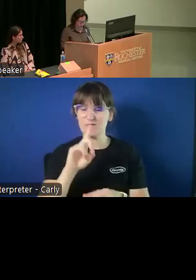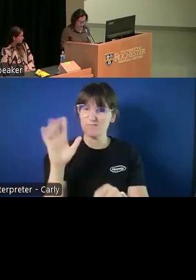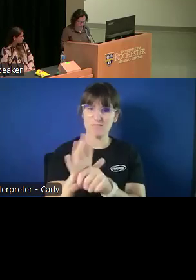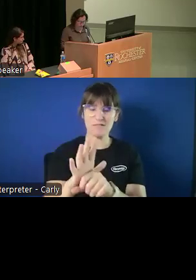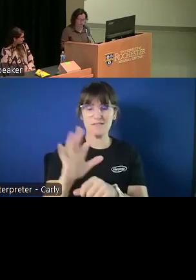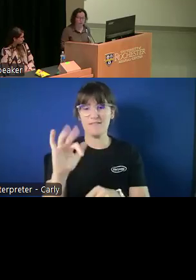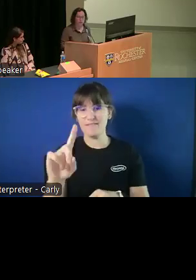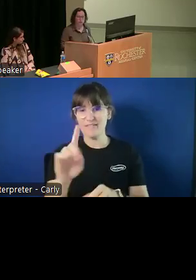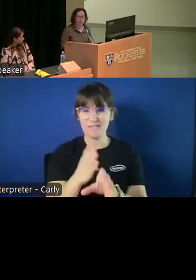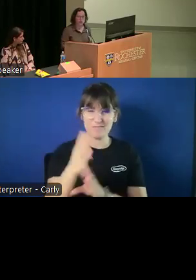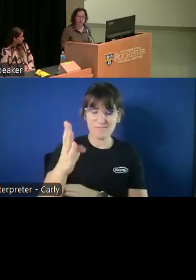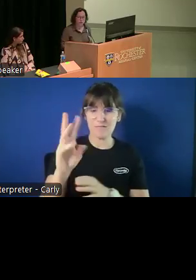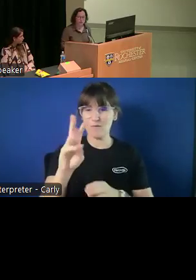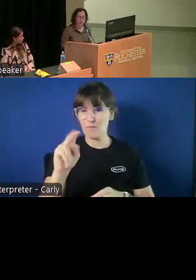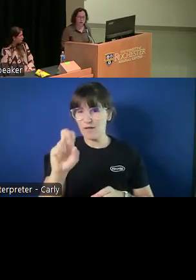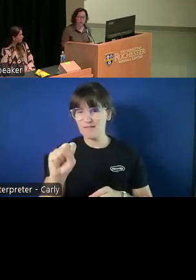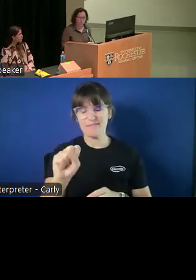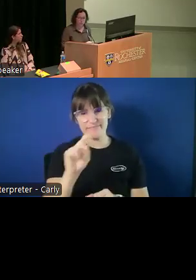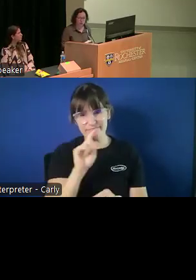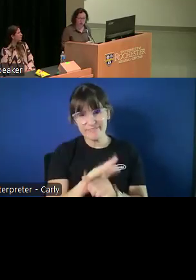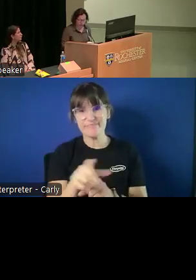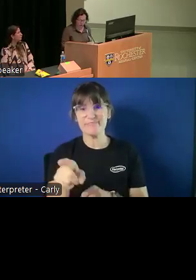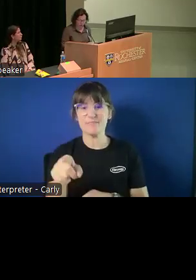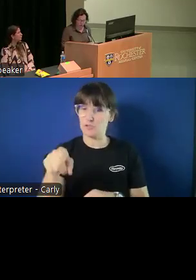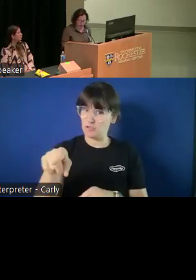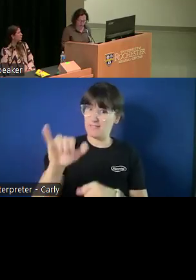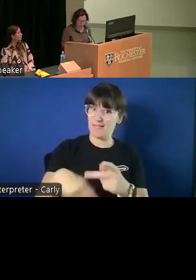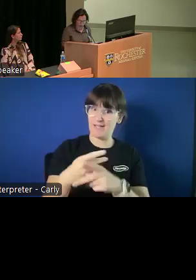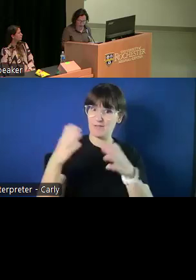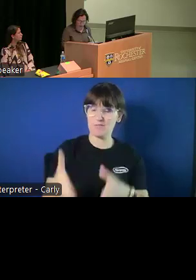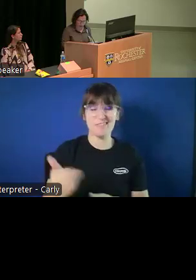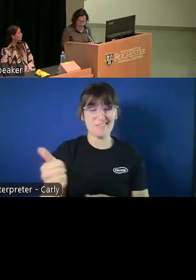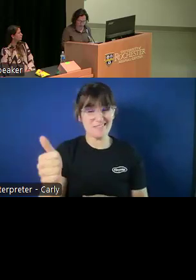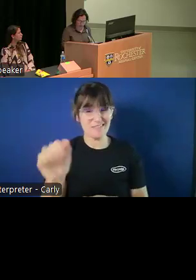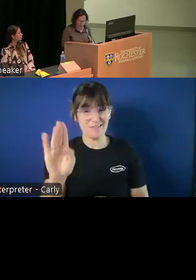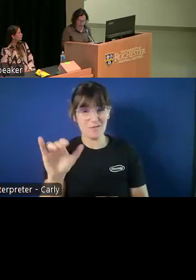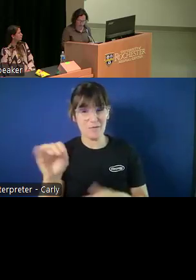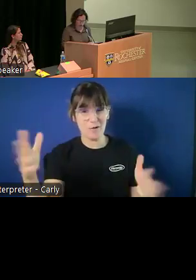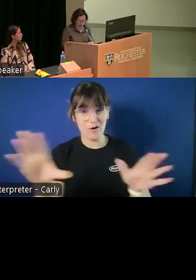staff wellness she is the kind of person she said in her own bio but I can attest to this who sees